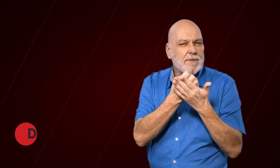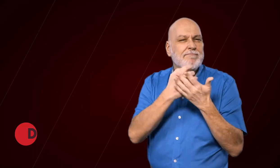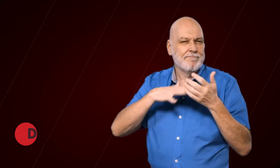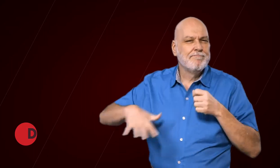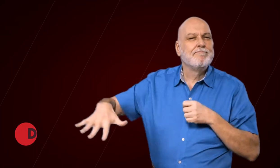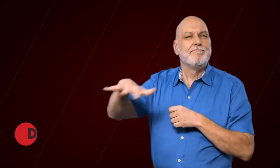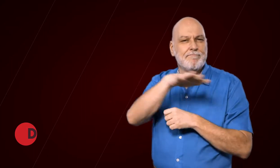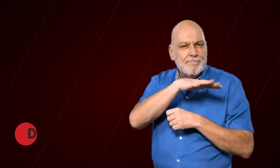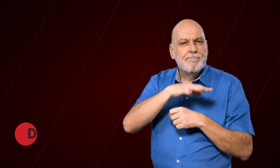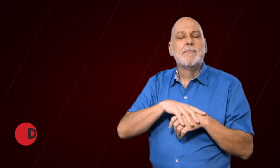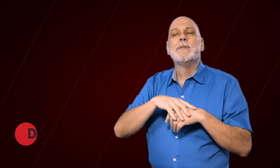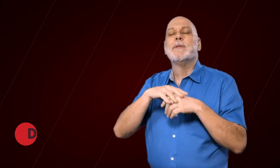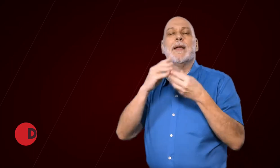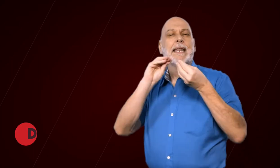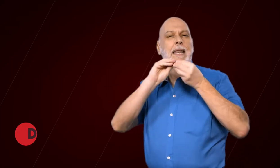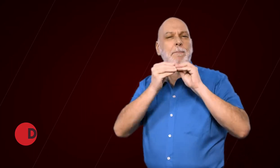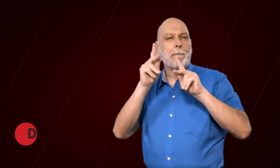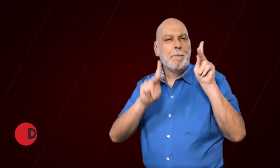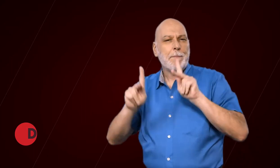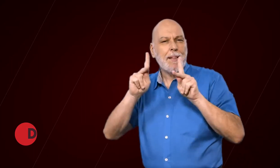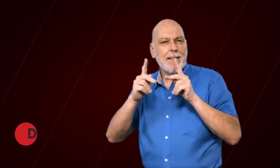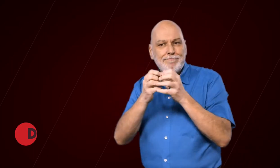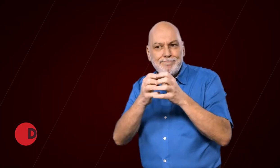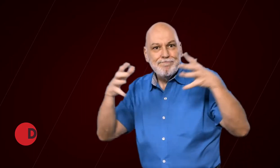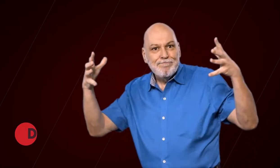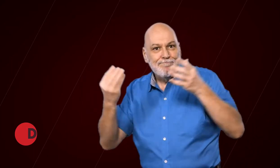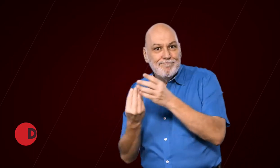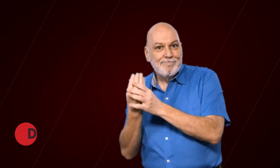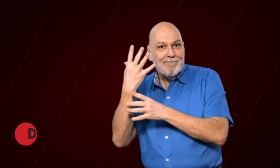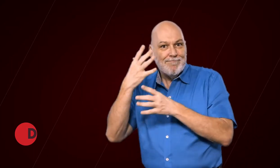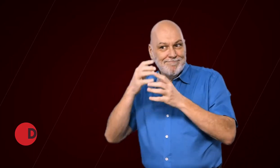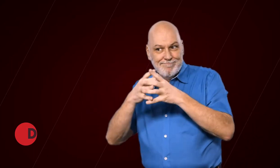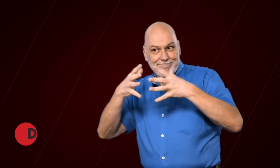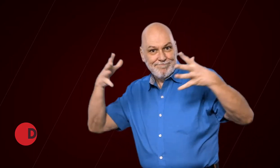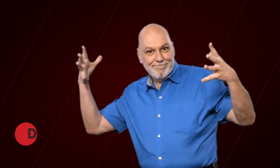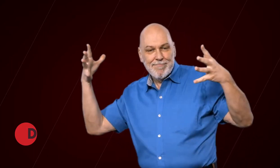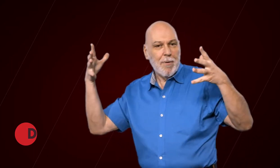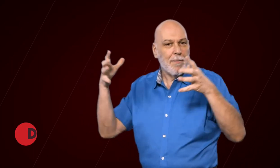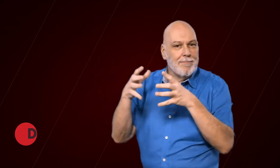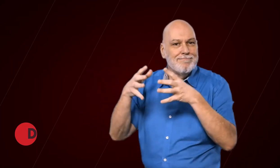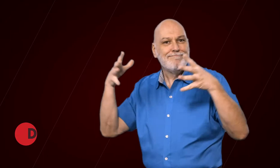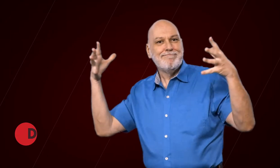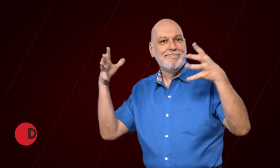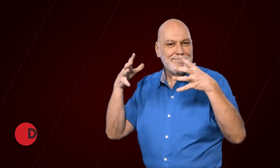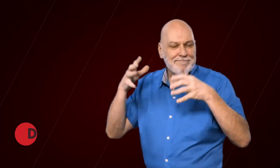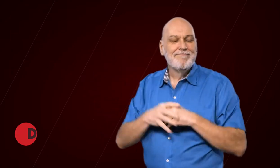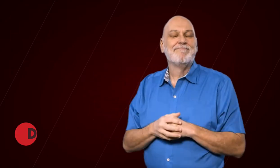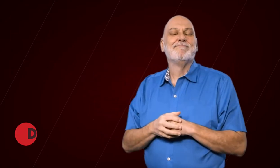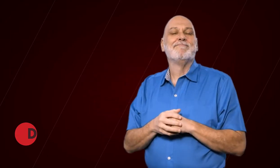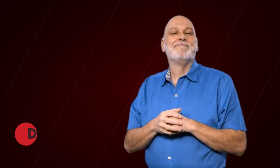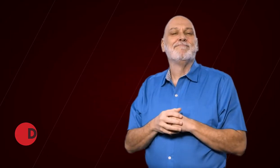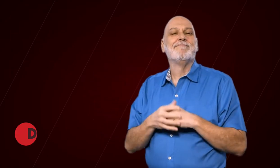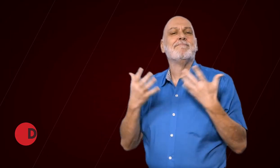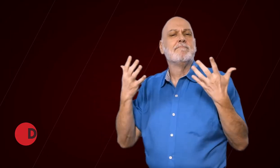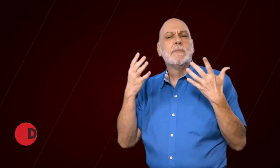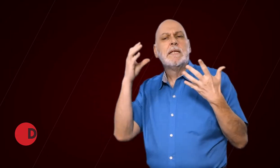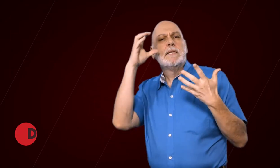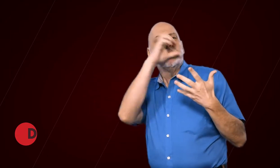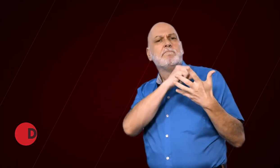key socioeconomic information on population growth,